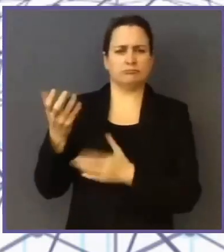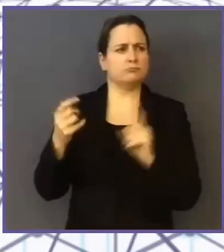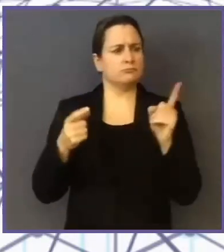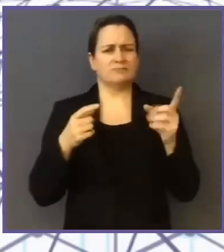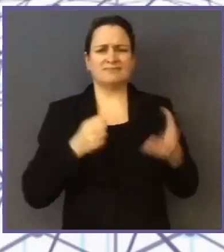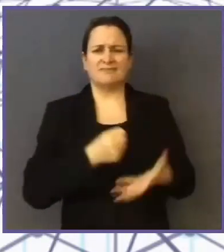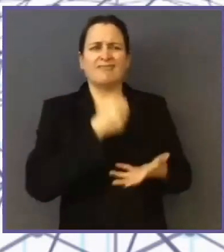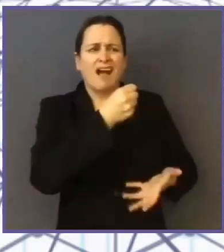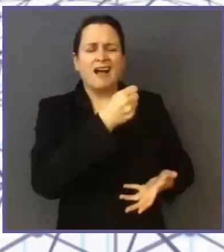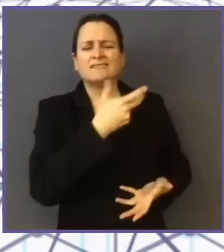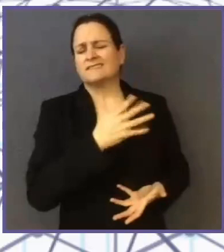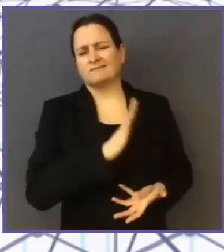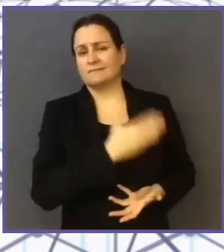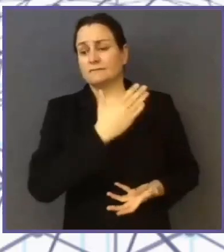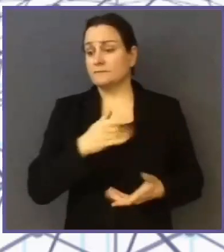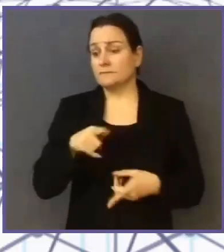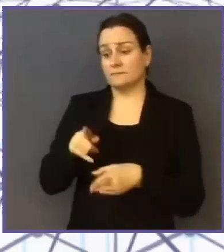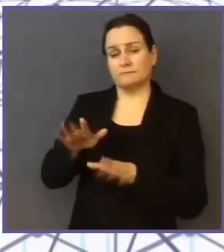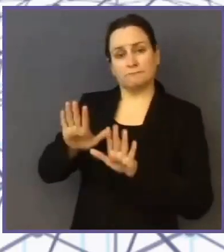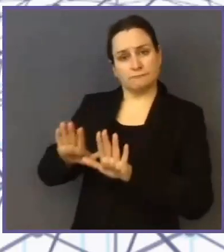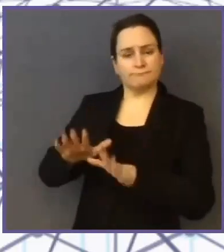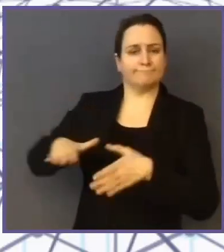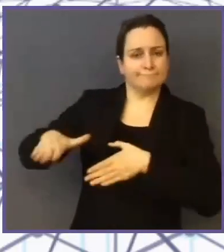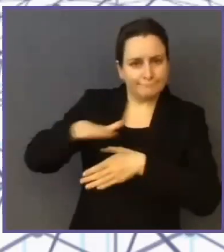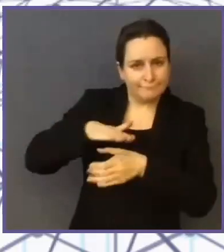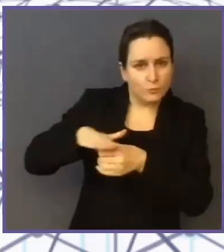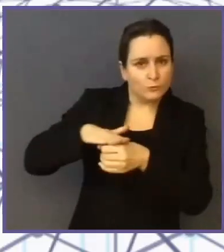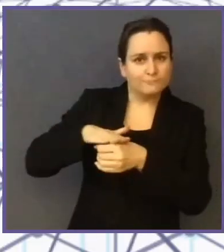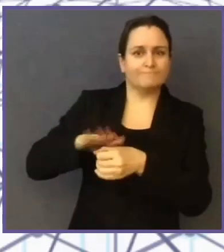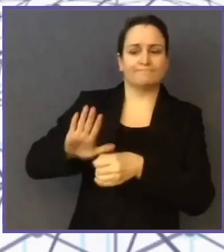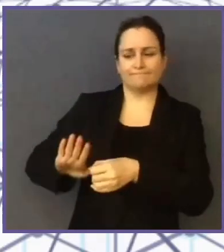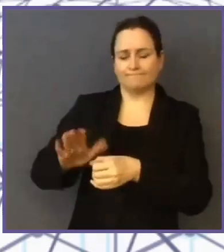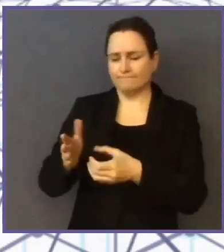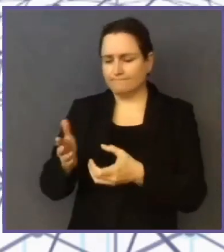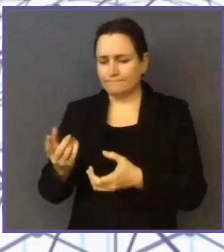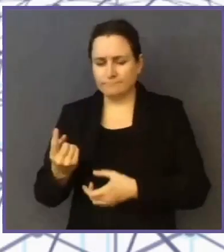local industry ecosystems could do this in the future.